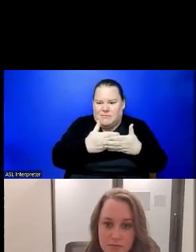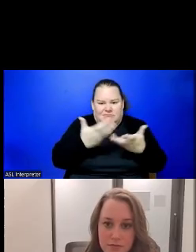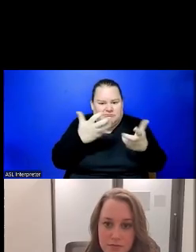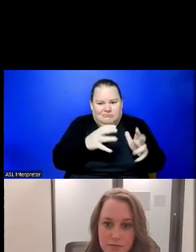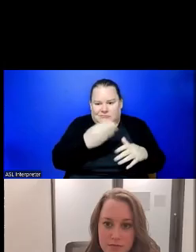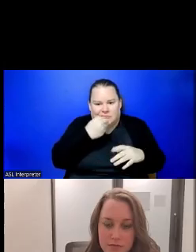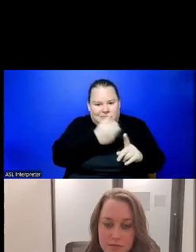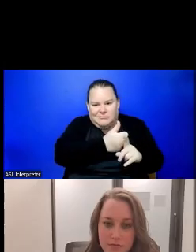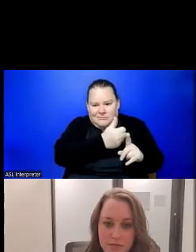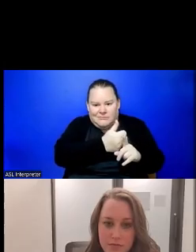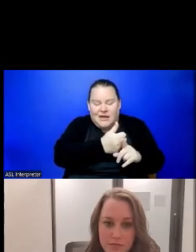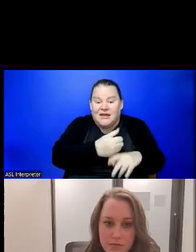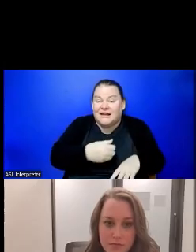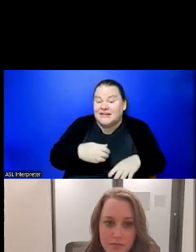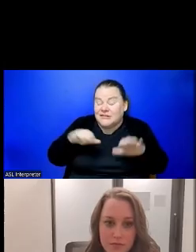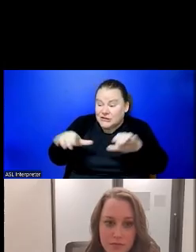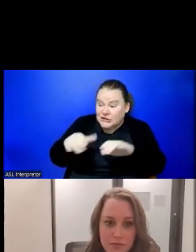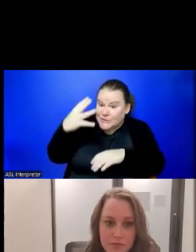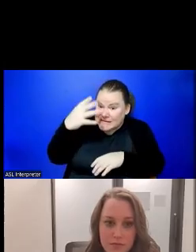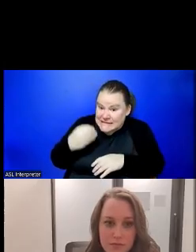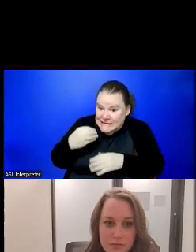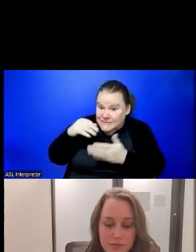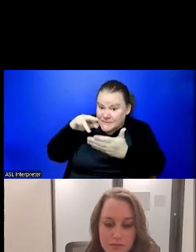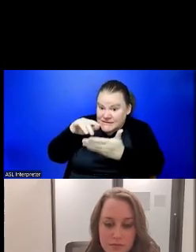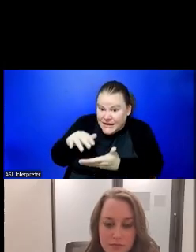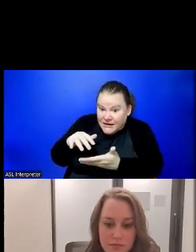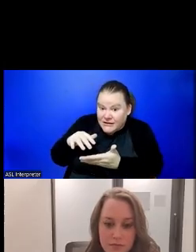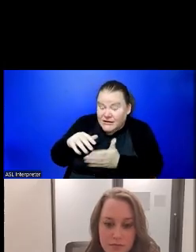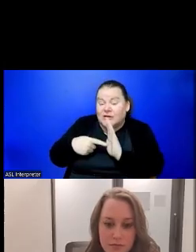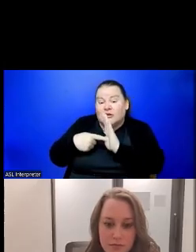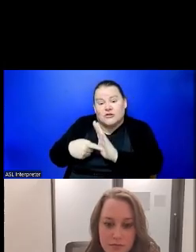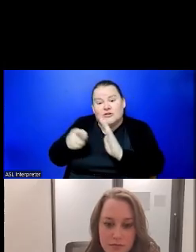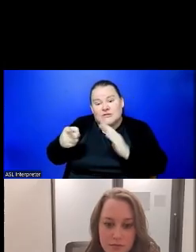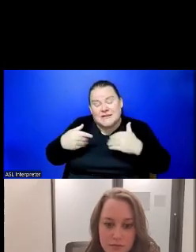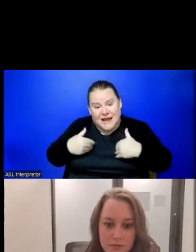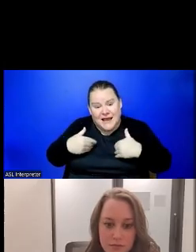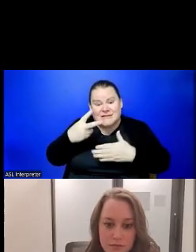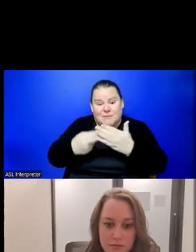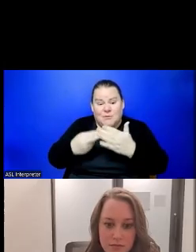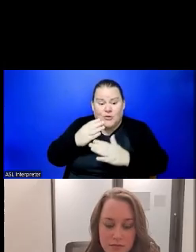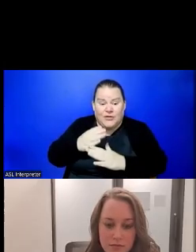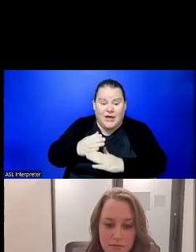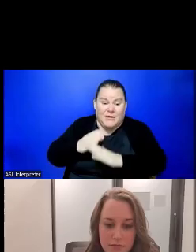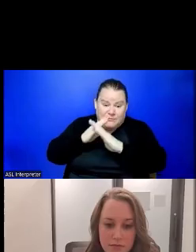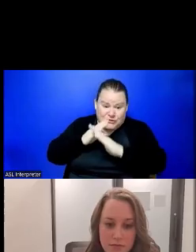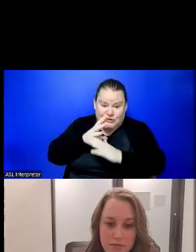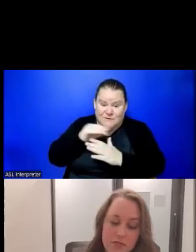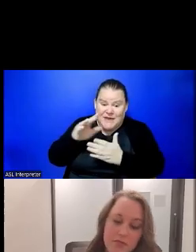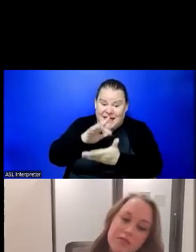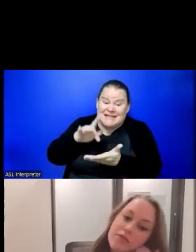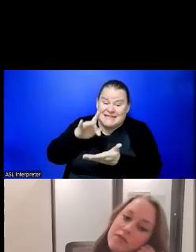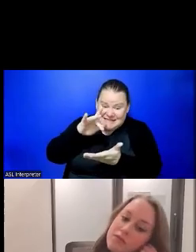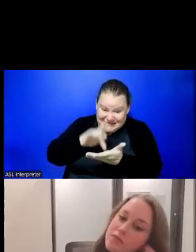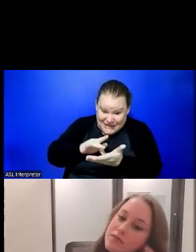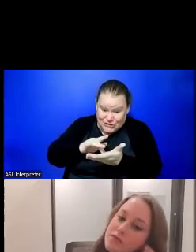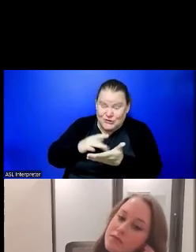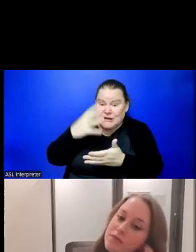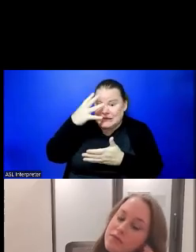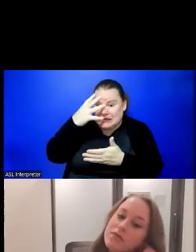sleep study is done, it shows the baby has both obstructive and central sleep apnea. So obstructive, of course, means